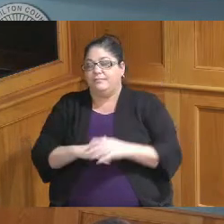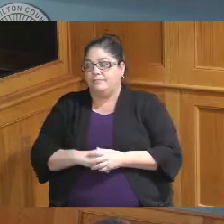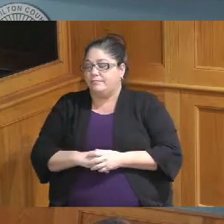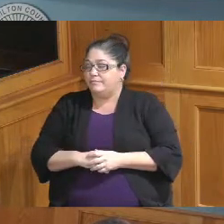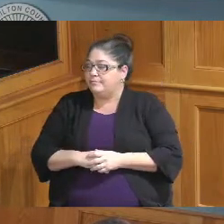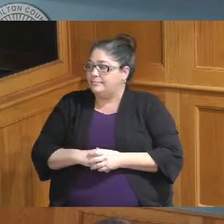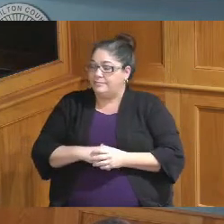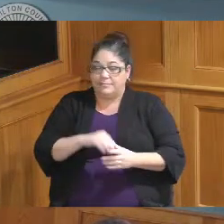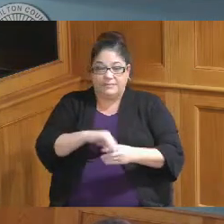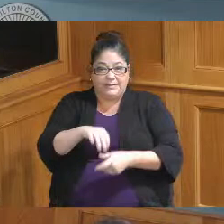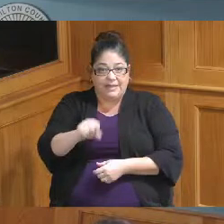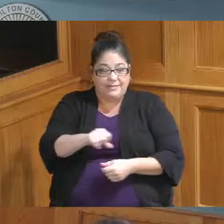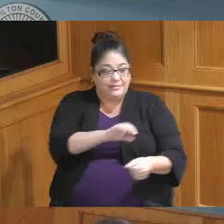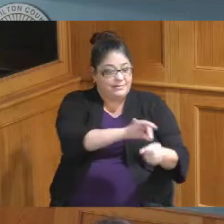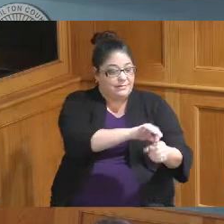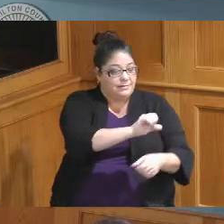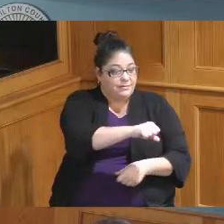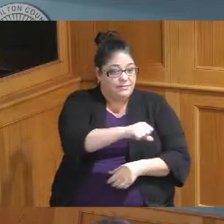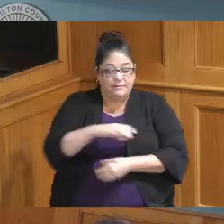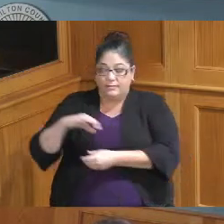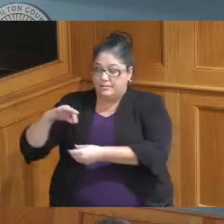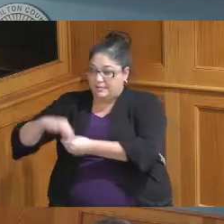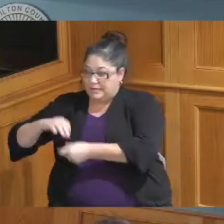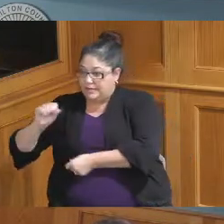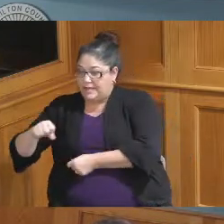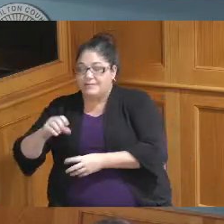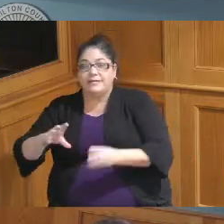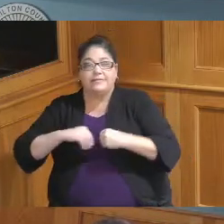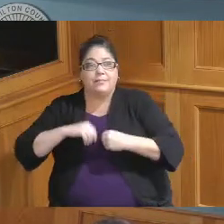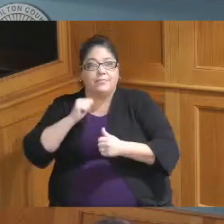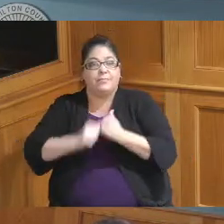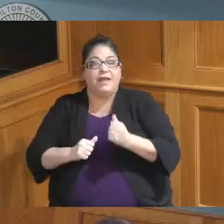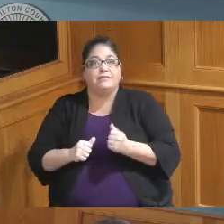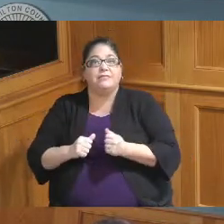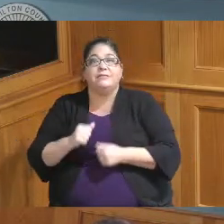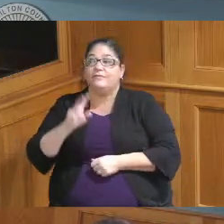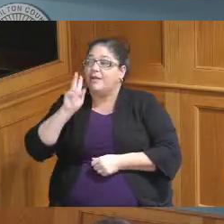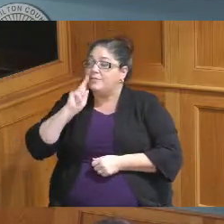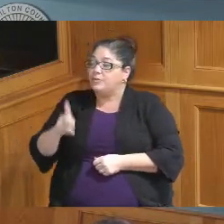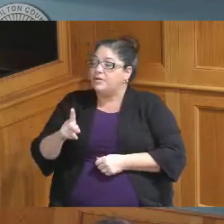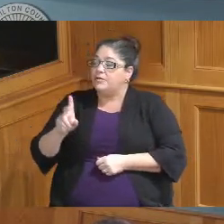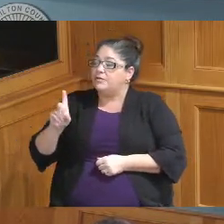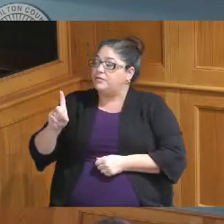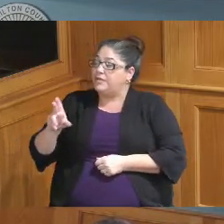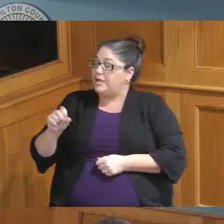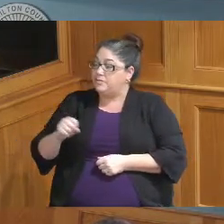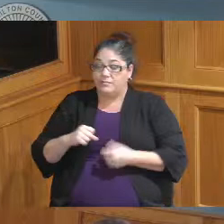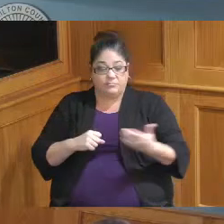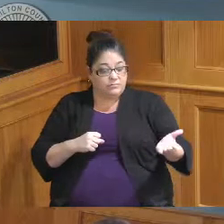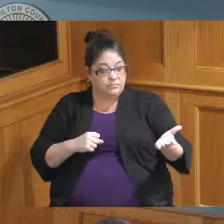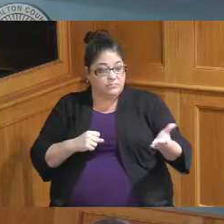yes Commissioner Driehaus Commissioner Summerow Dumas yes Vice President Driehaus anything nope